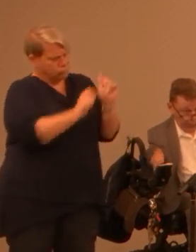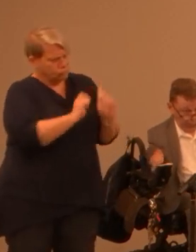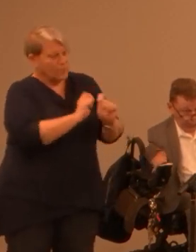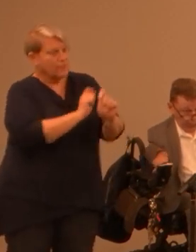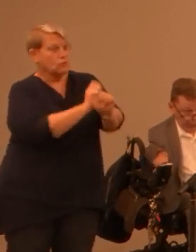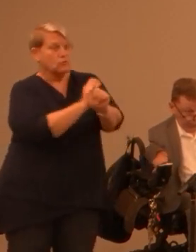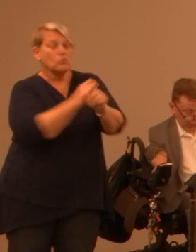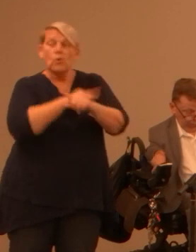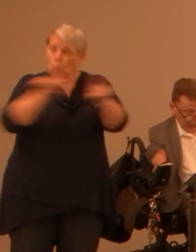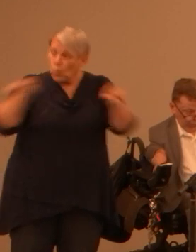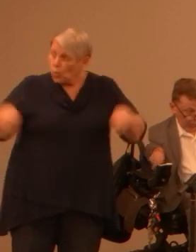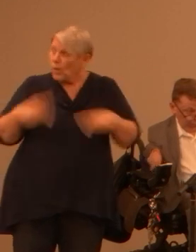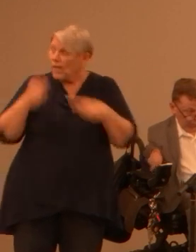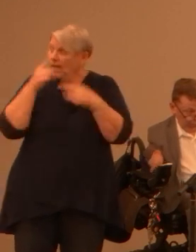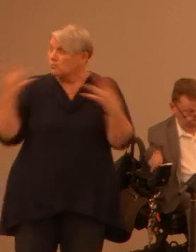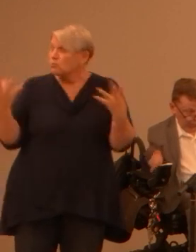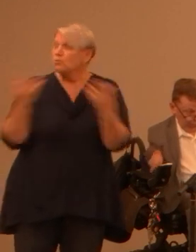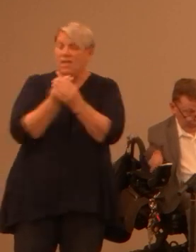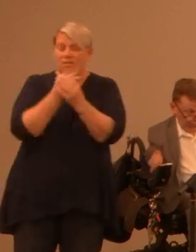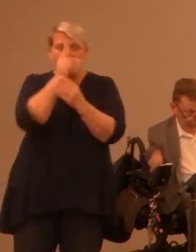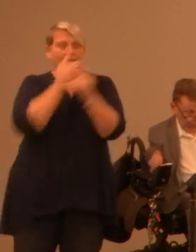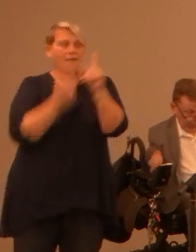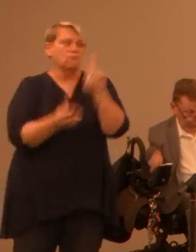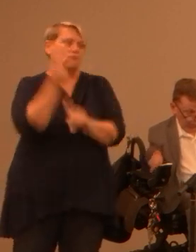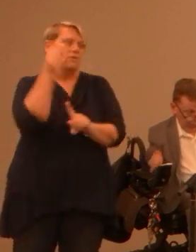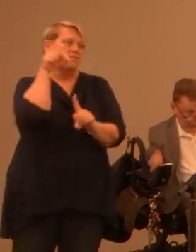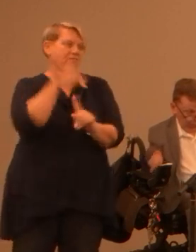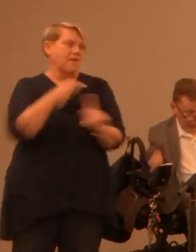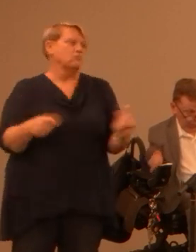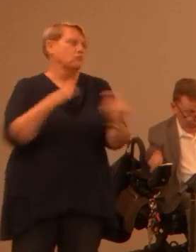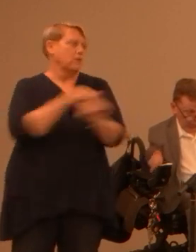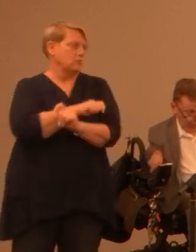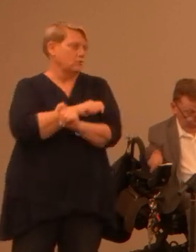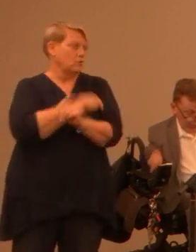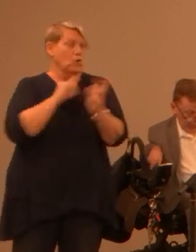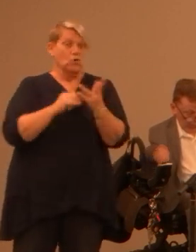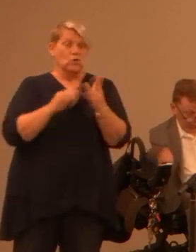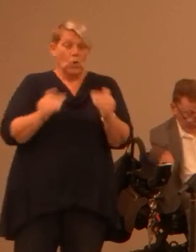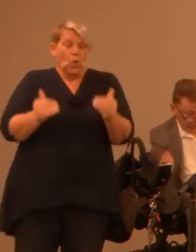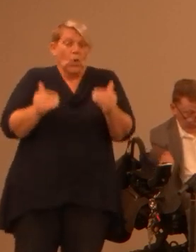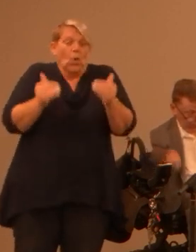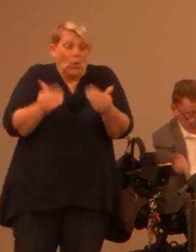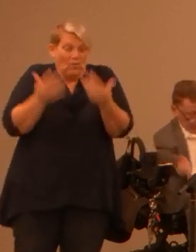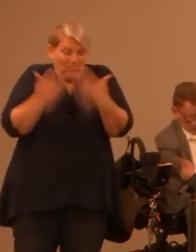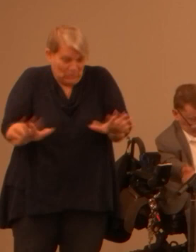together achieve that change. So without further ado, let me move